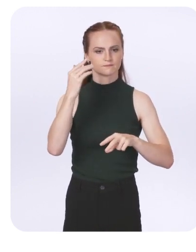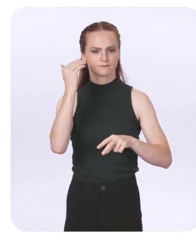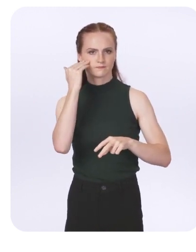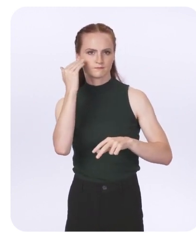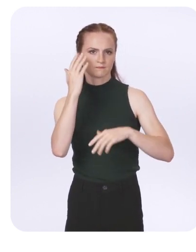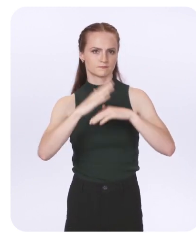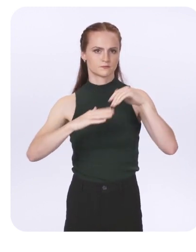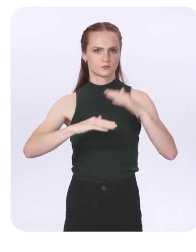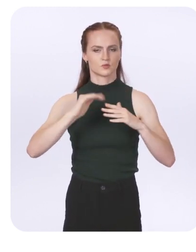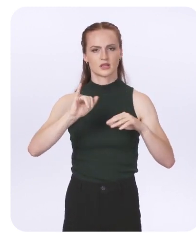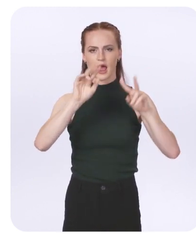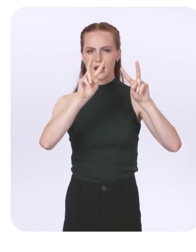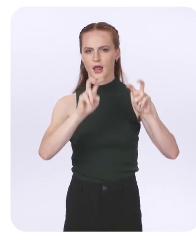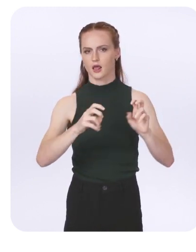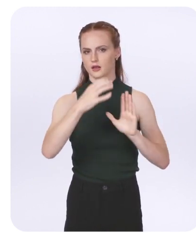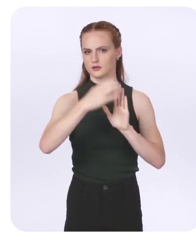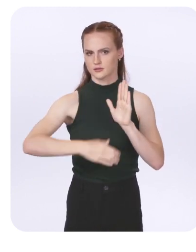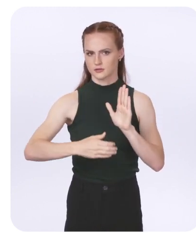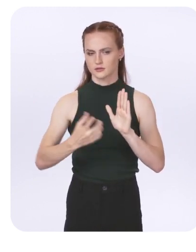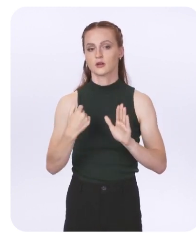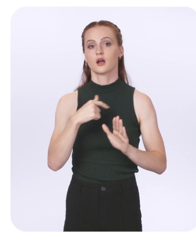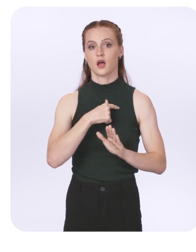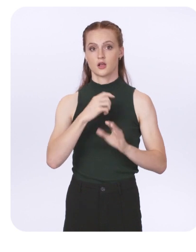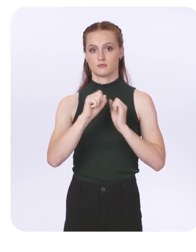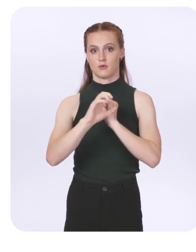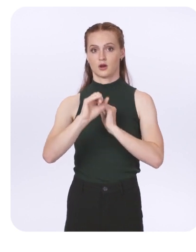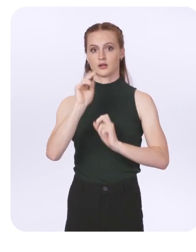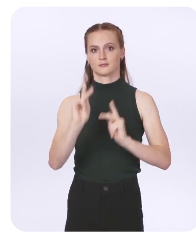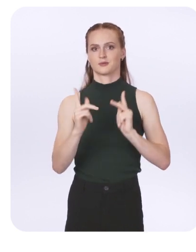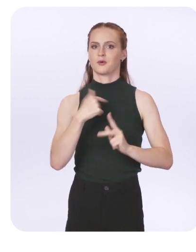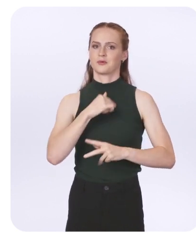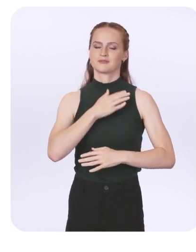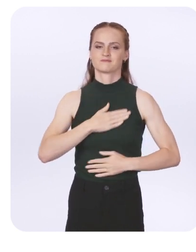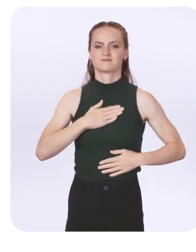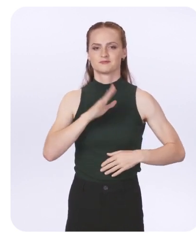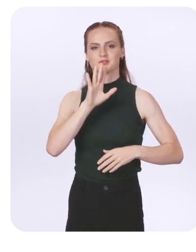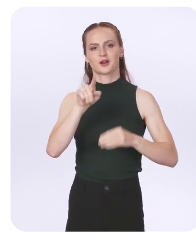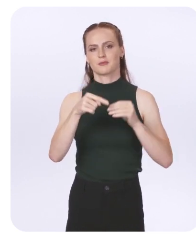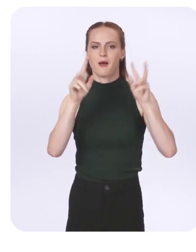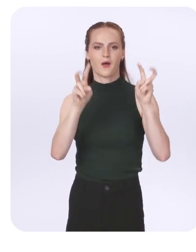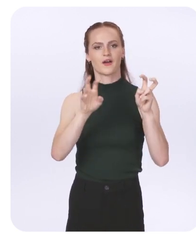Interest, is where something has caught the attention of the user, something worth investigating.